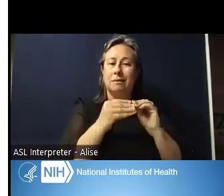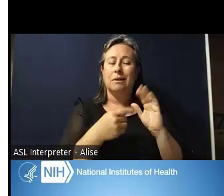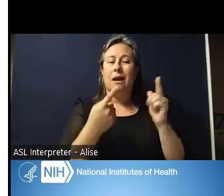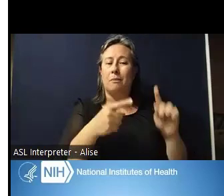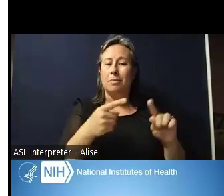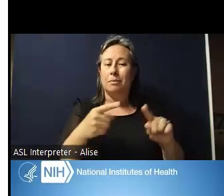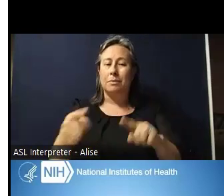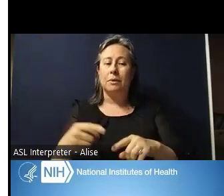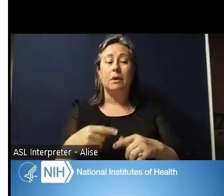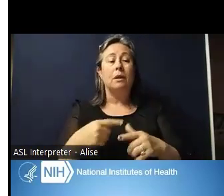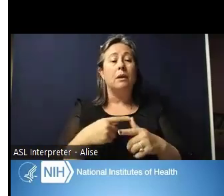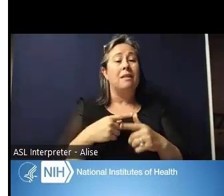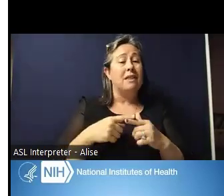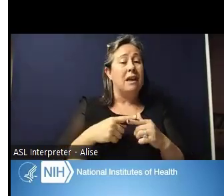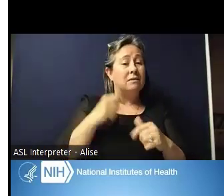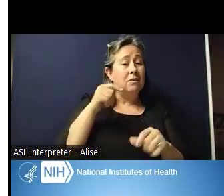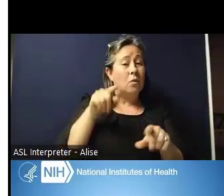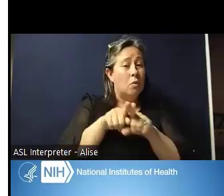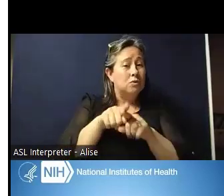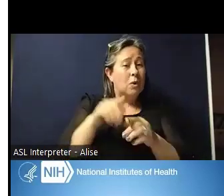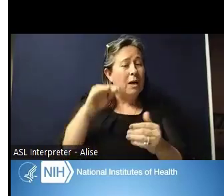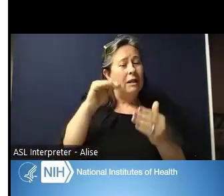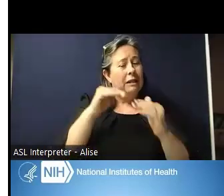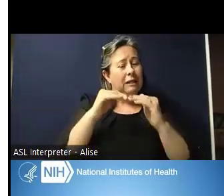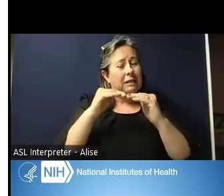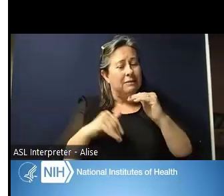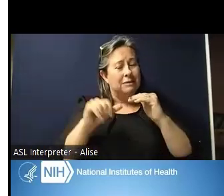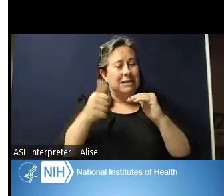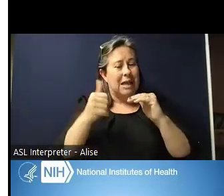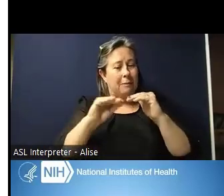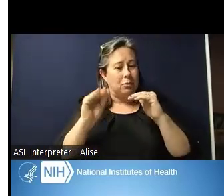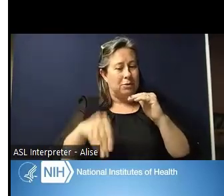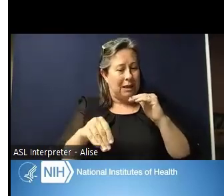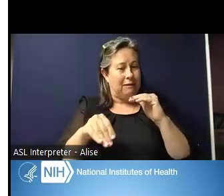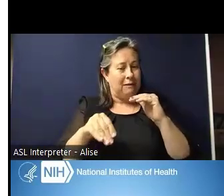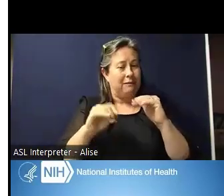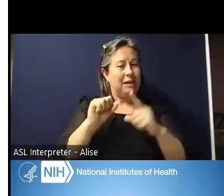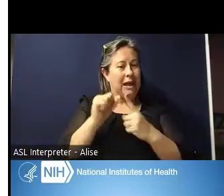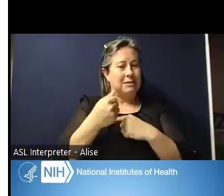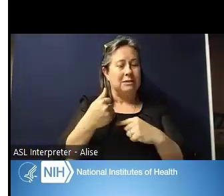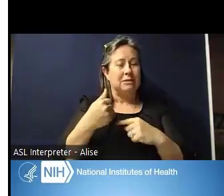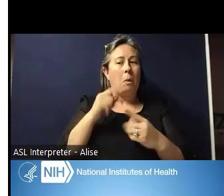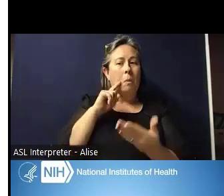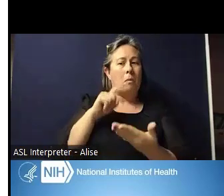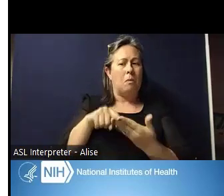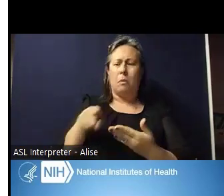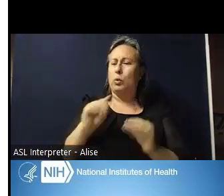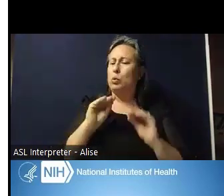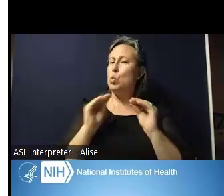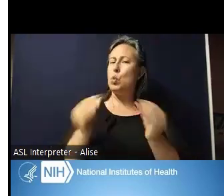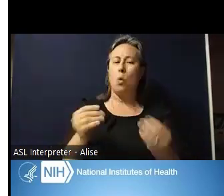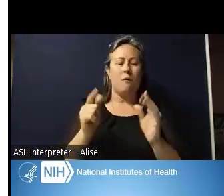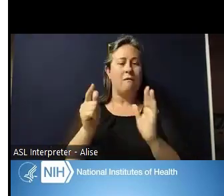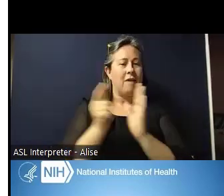Also, less than 10 percent of the cases were found to have no violation. That is no undisclosed foreign affiliation